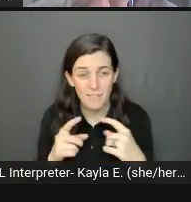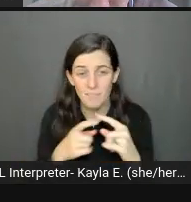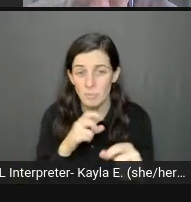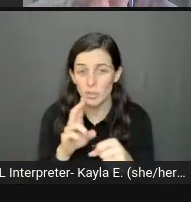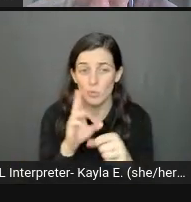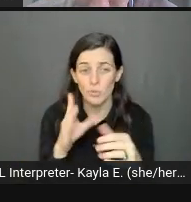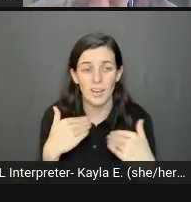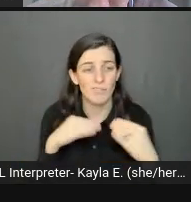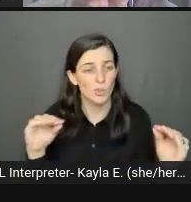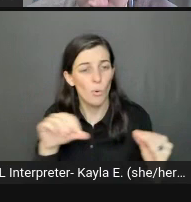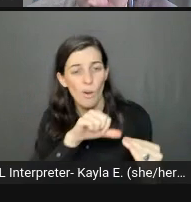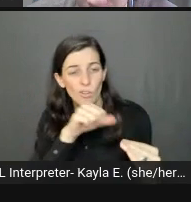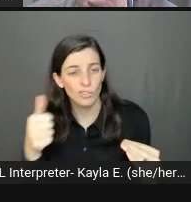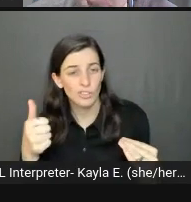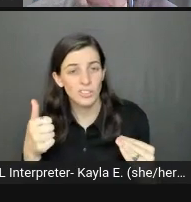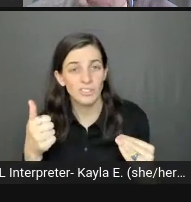Okay, guys, let's see this in practice.